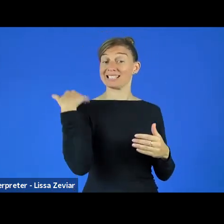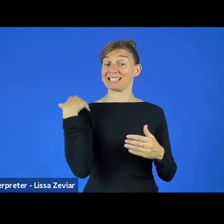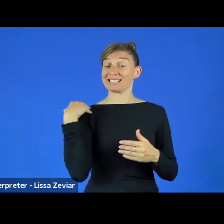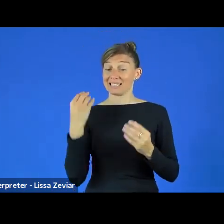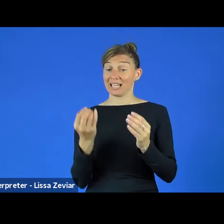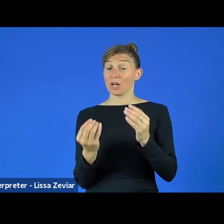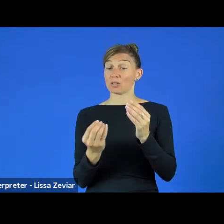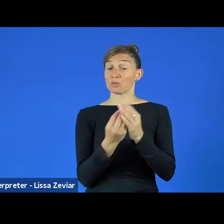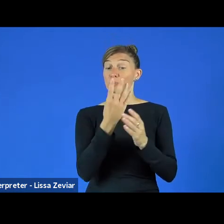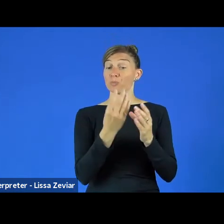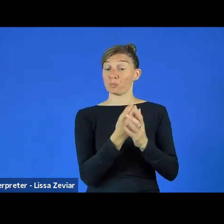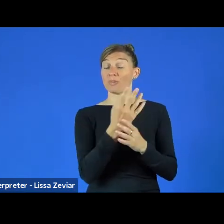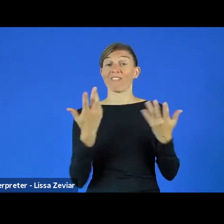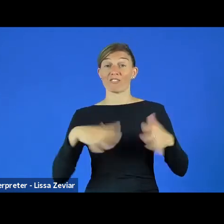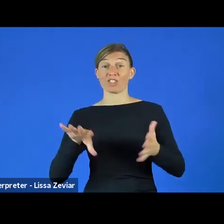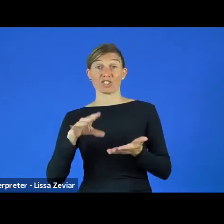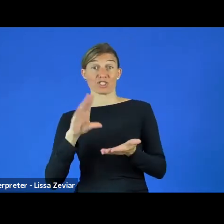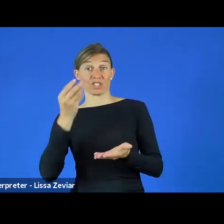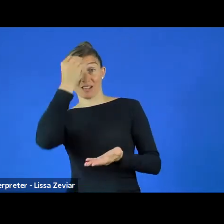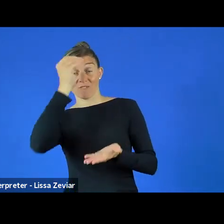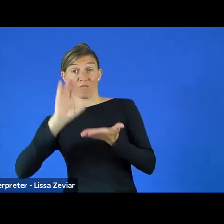And we also try to be the source of best practise